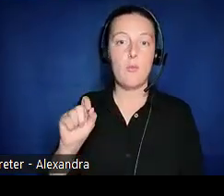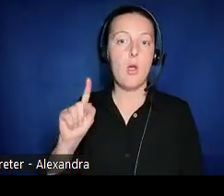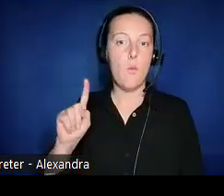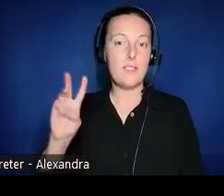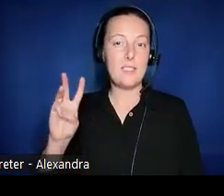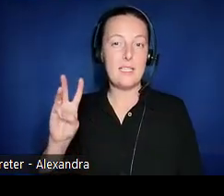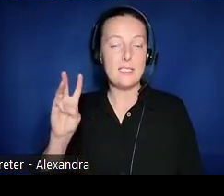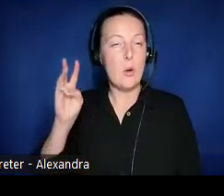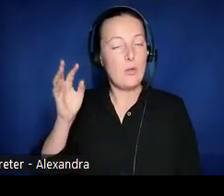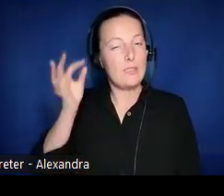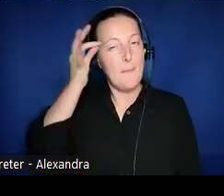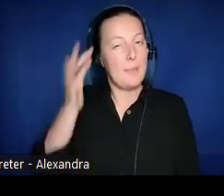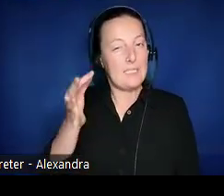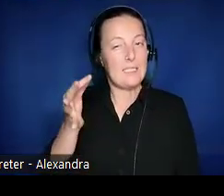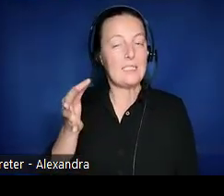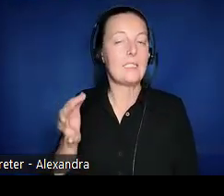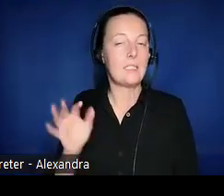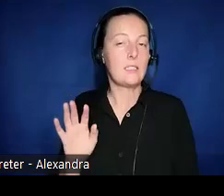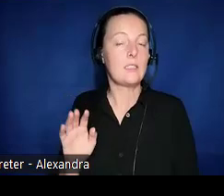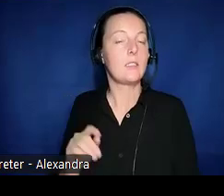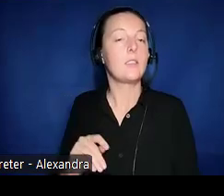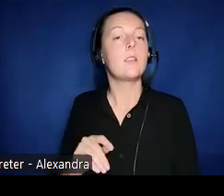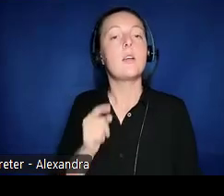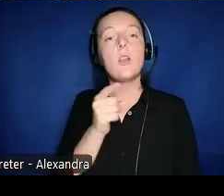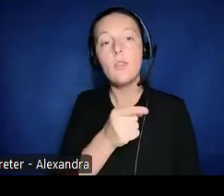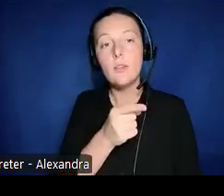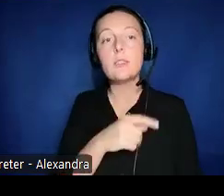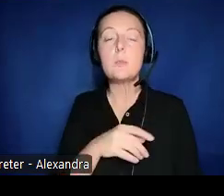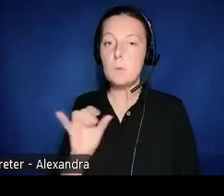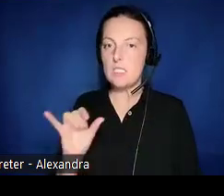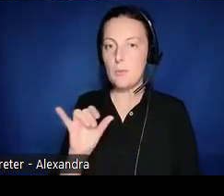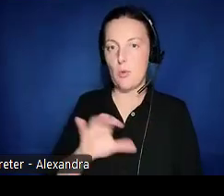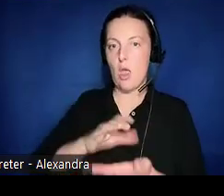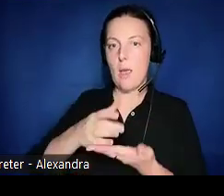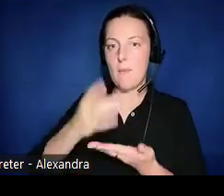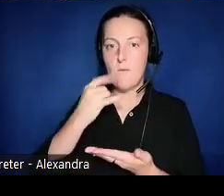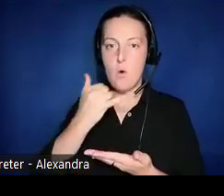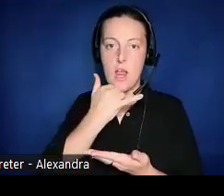Um this is also like a similar amount of error that you see in the Bible which describes the